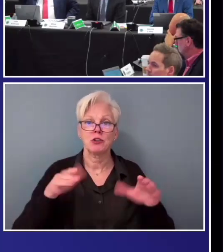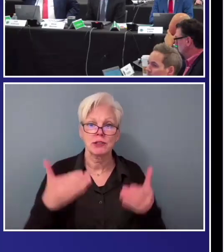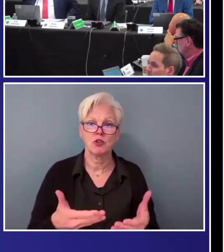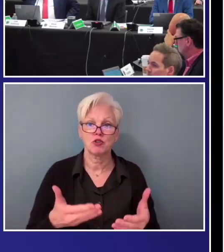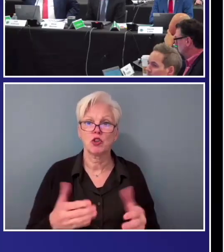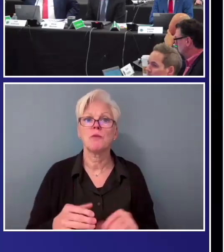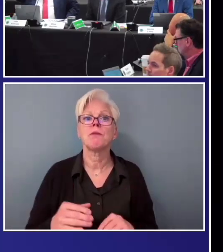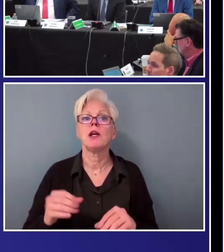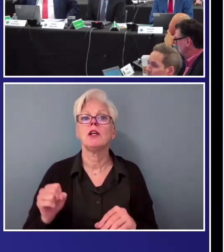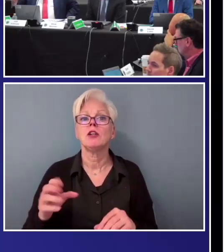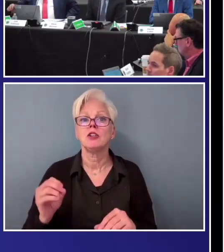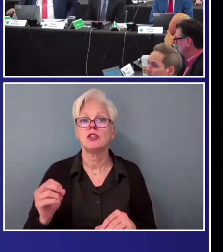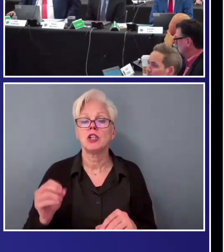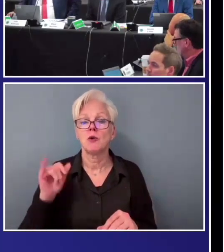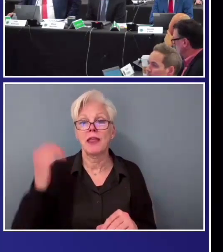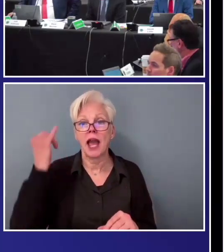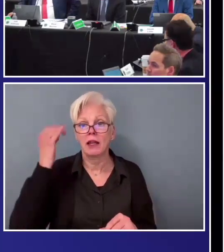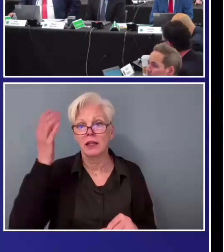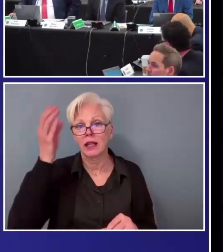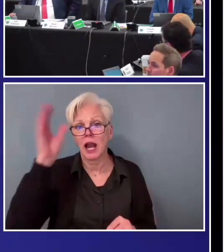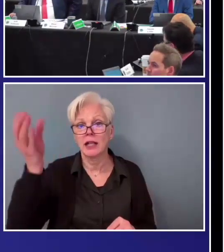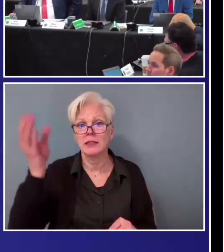And so we've taken that concept and we have